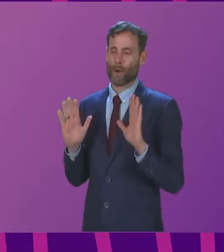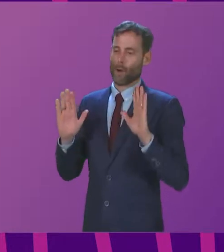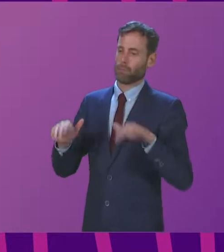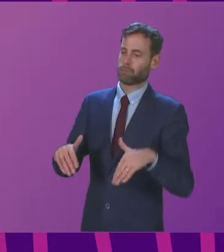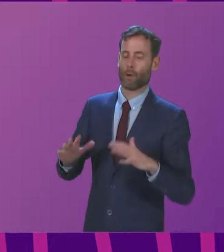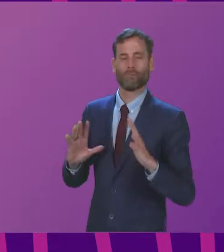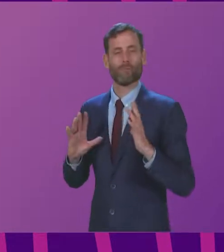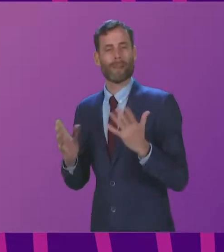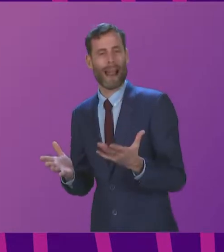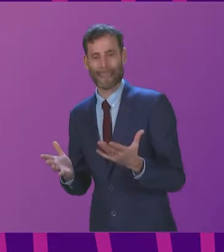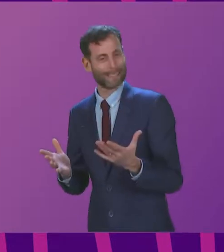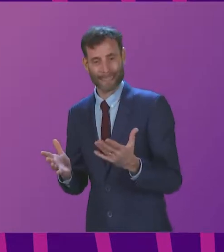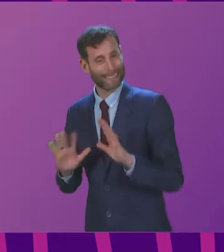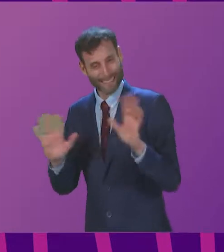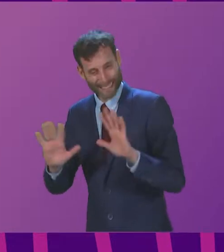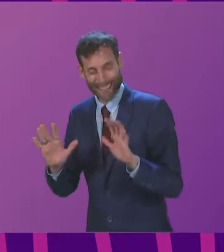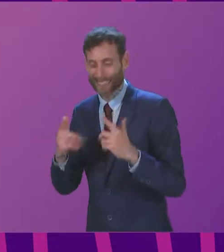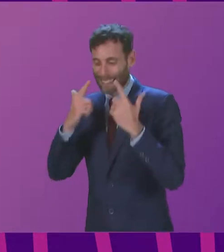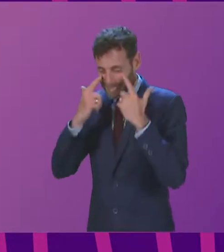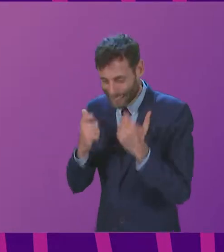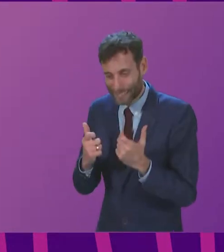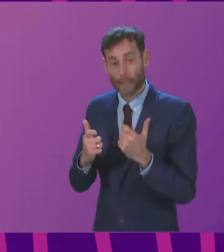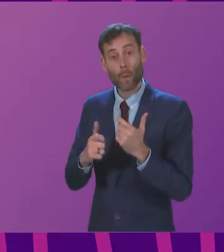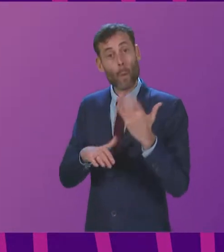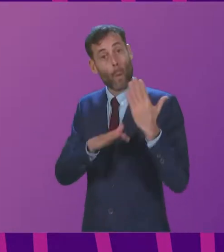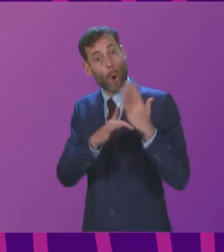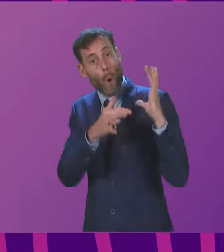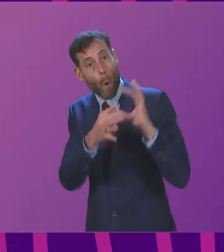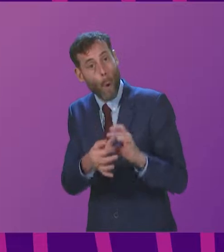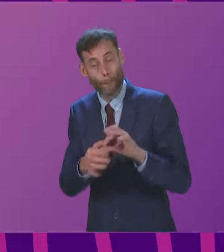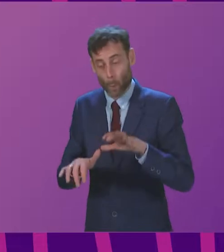Work from home if you can. If you think that you could be working from home and are not, raise it